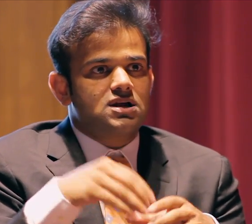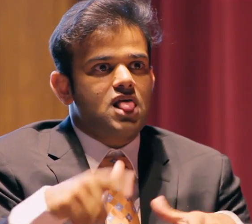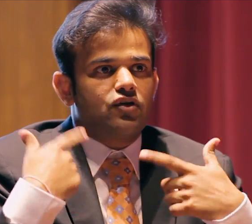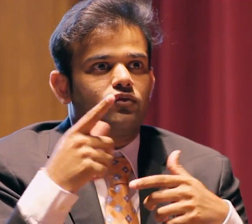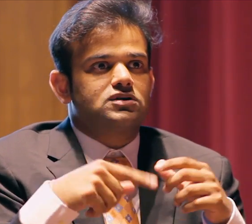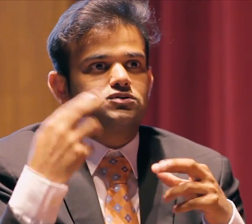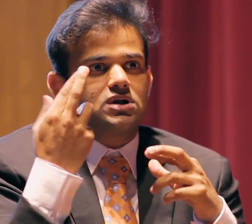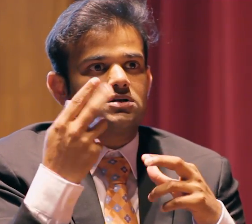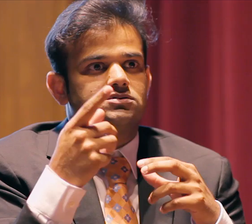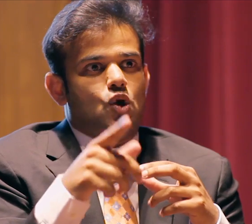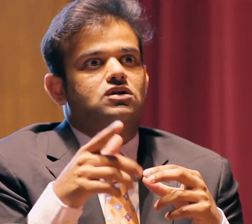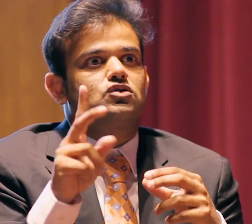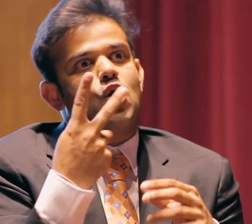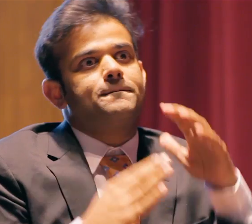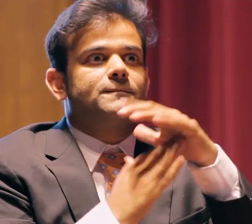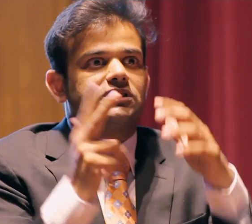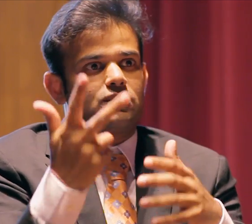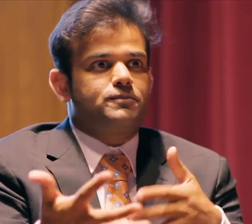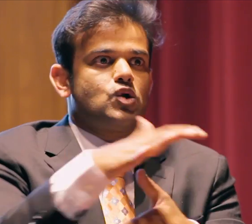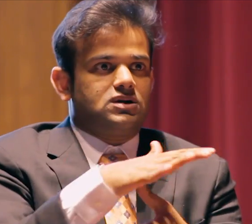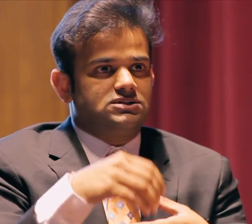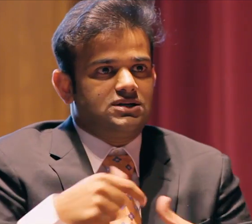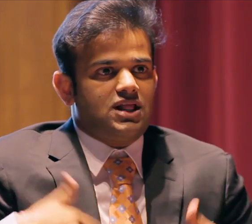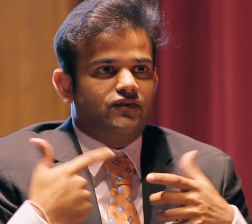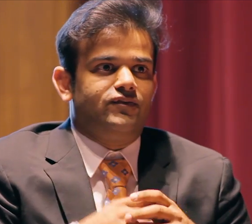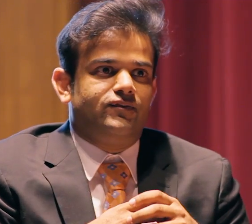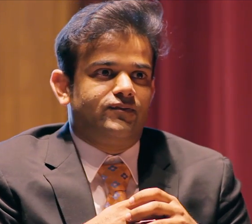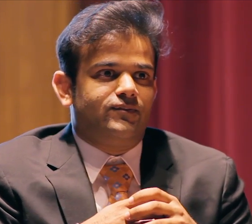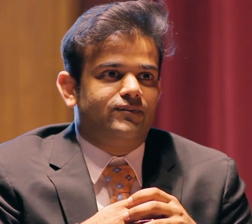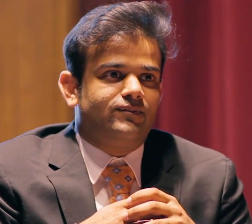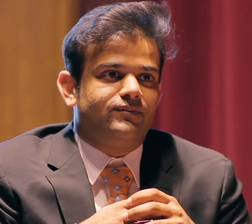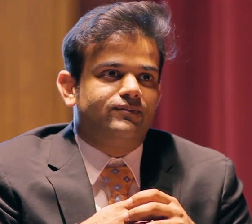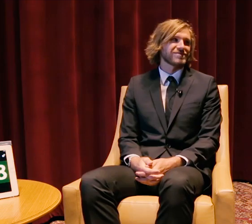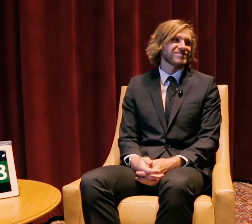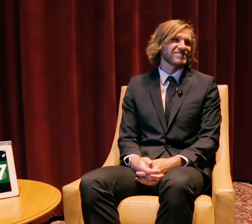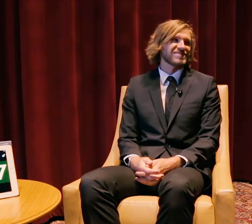what are your priorities thus far in life? Your top three priorities in life?